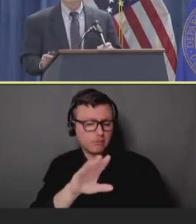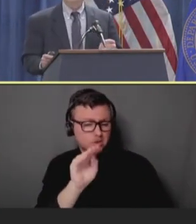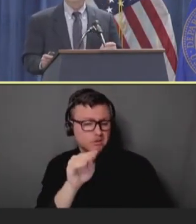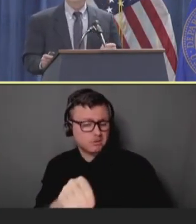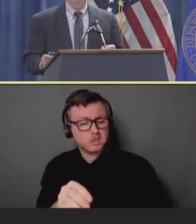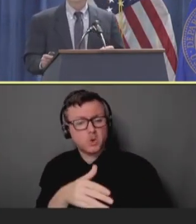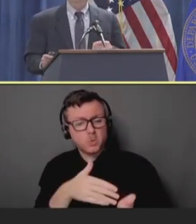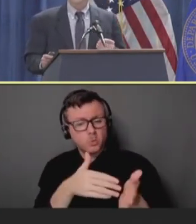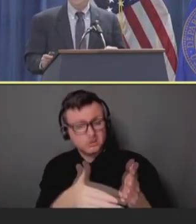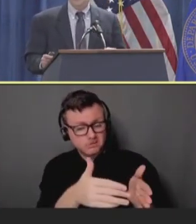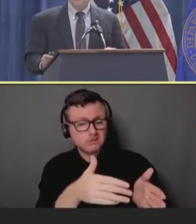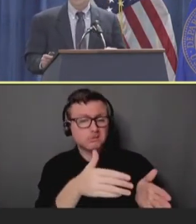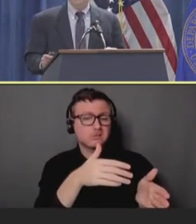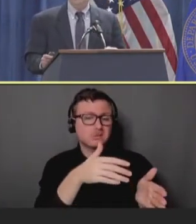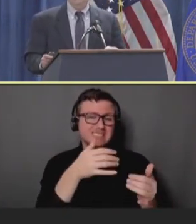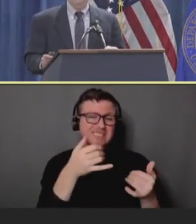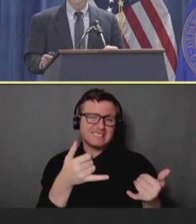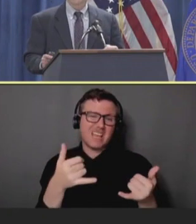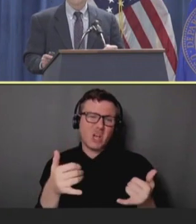now looking at rates of 30 percent.